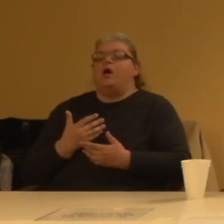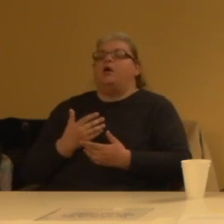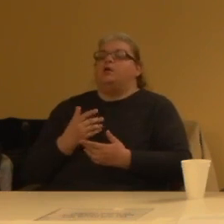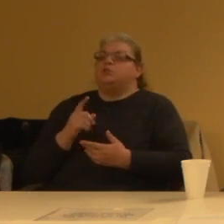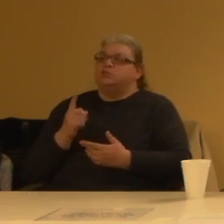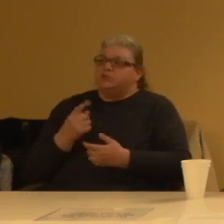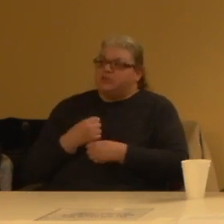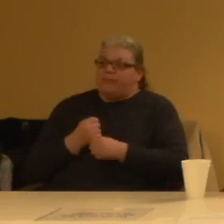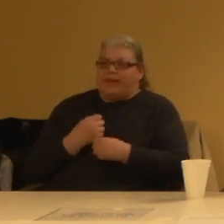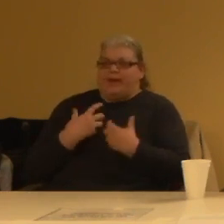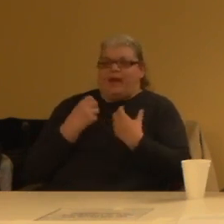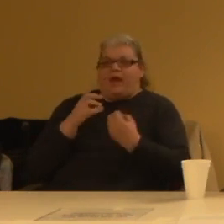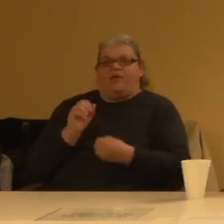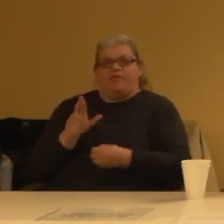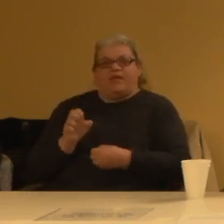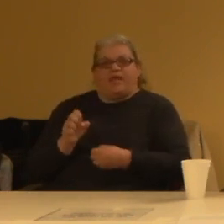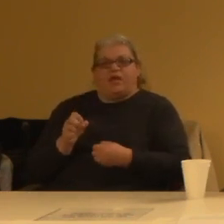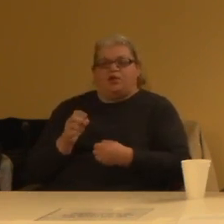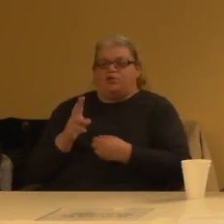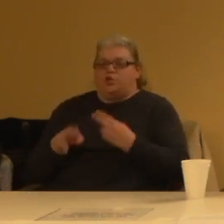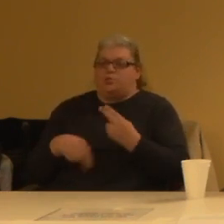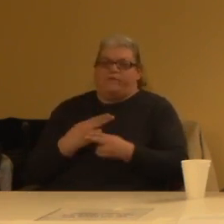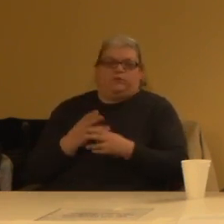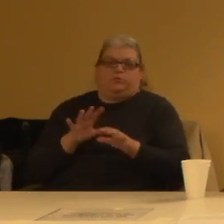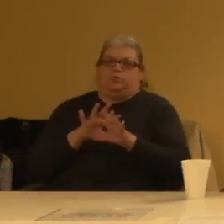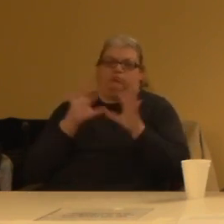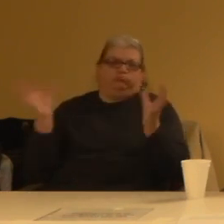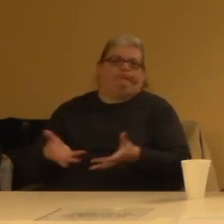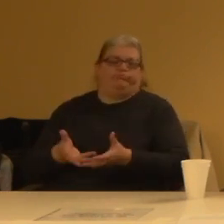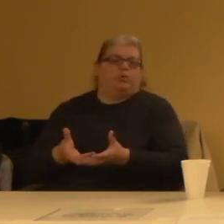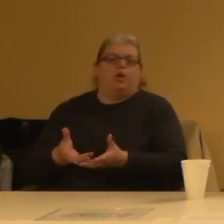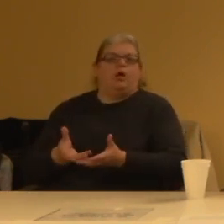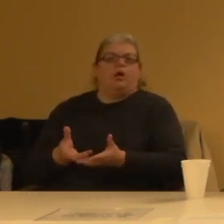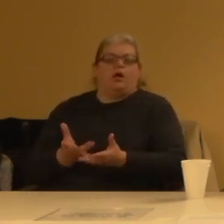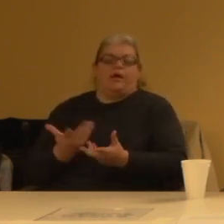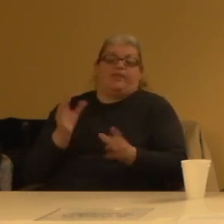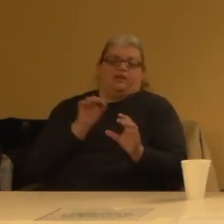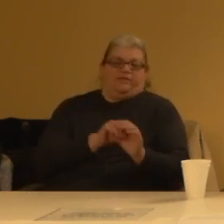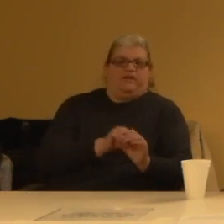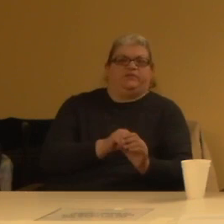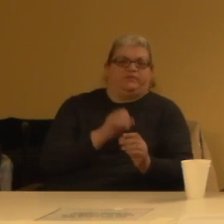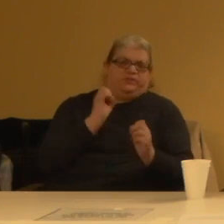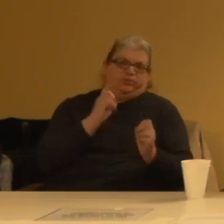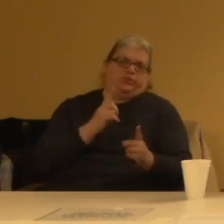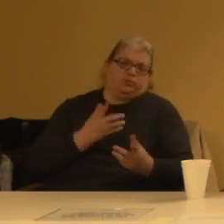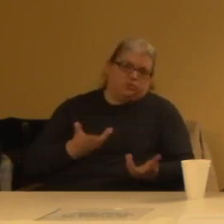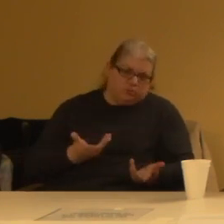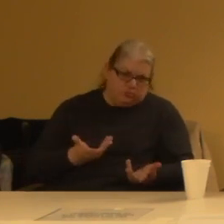And invest in education. But that's, you know, larger. But just for, if you registered or not,